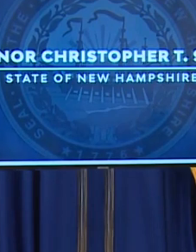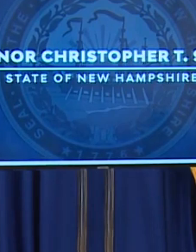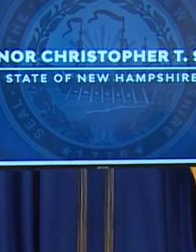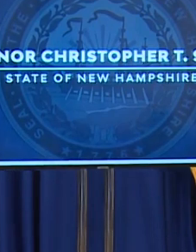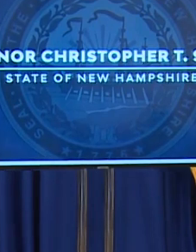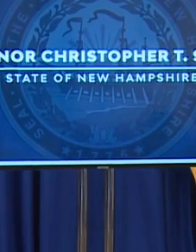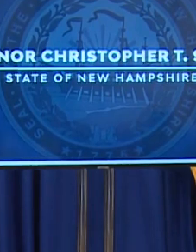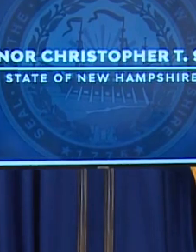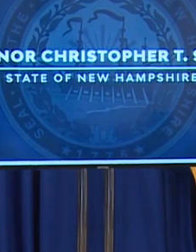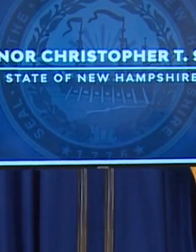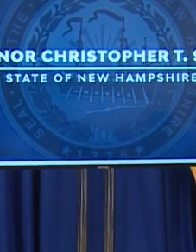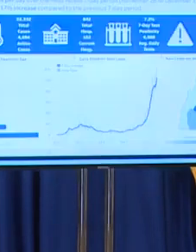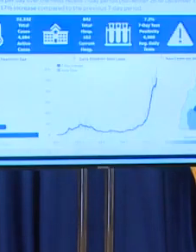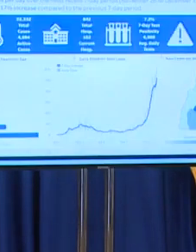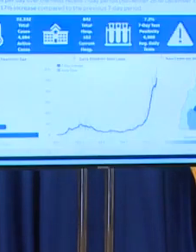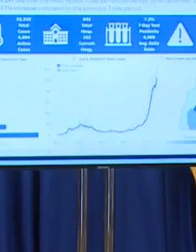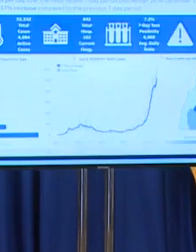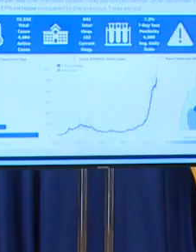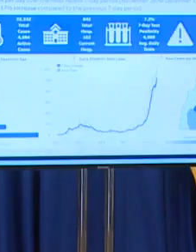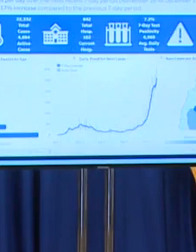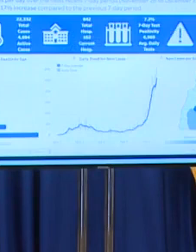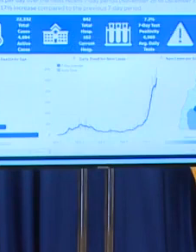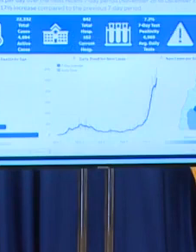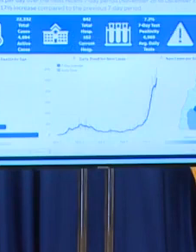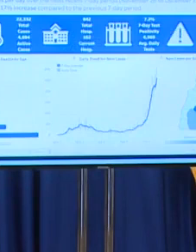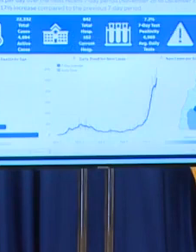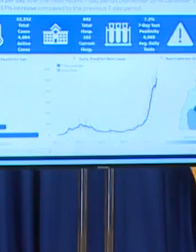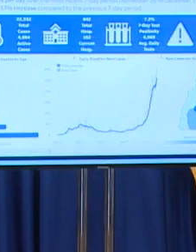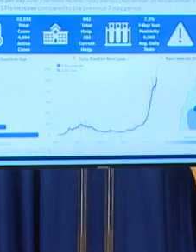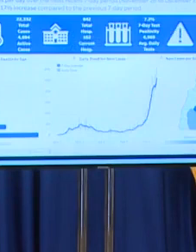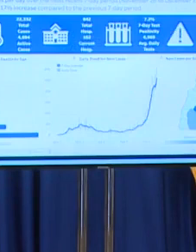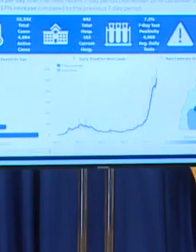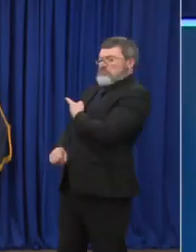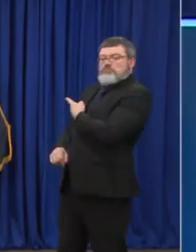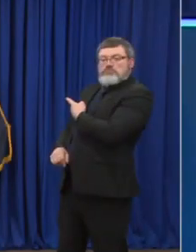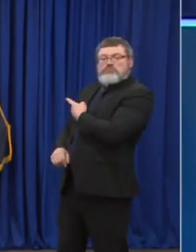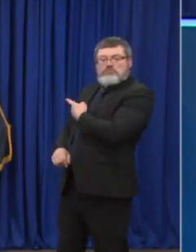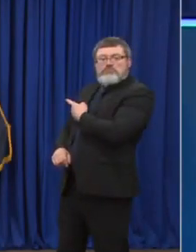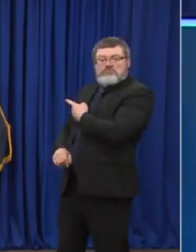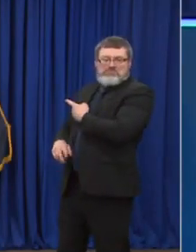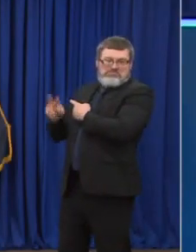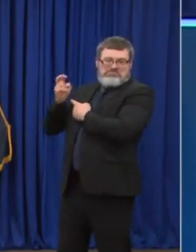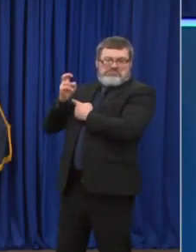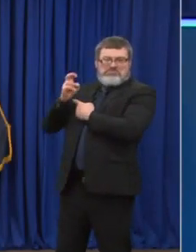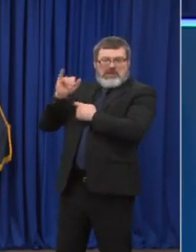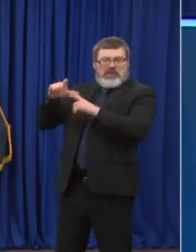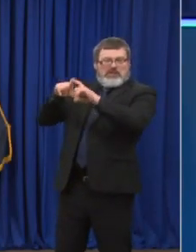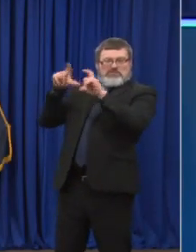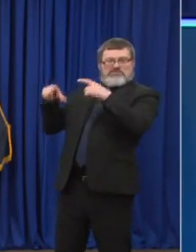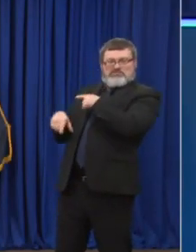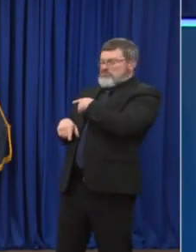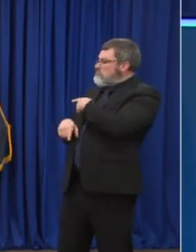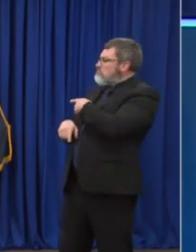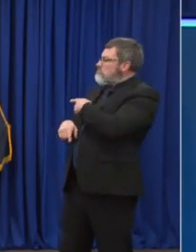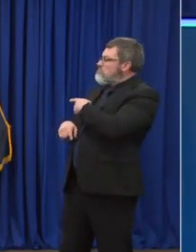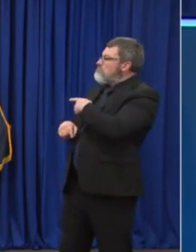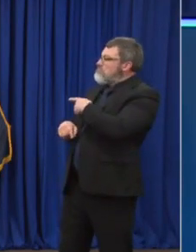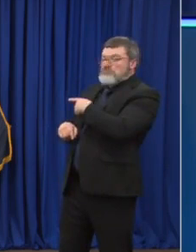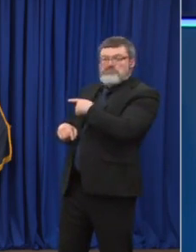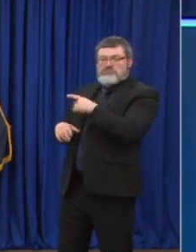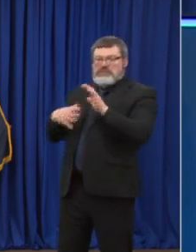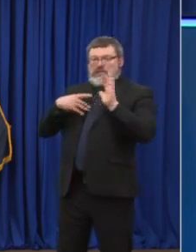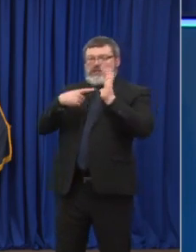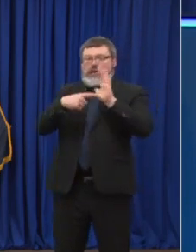THE DASHBOARD IS NH.GOV/COVID-19 . THAT’S THE WEBSITE WE ARE LOOKING AT AND SHARING TODAY.